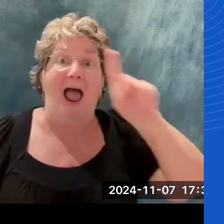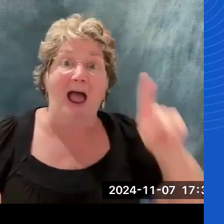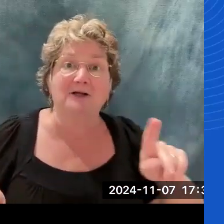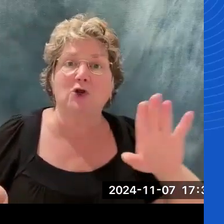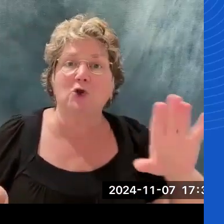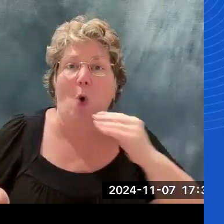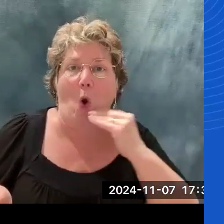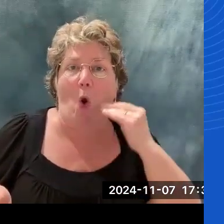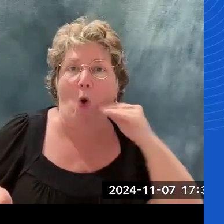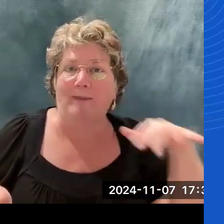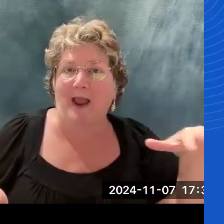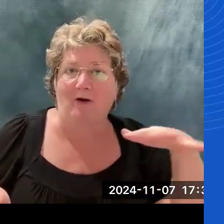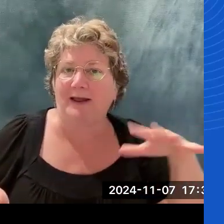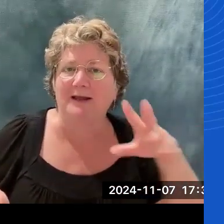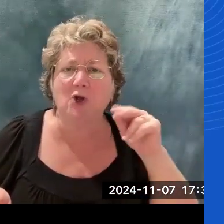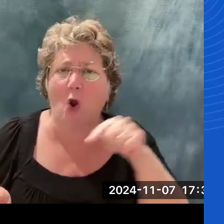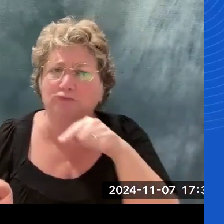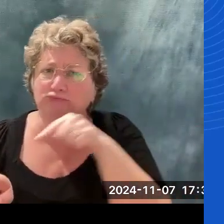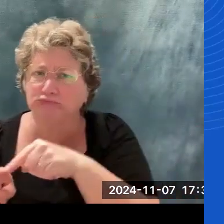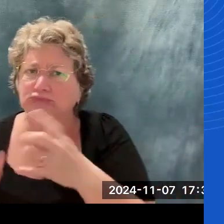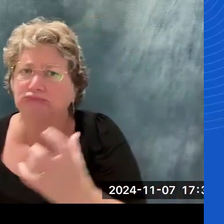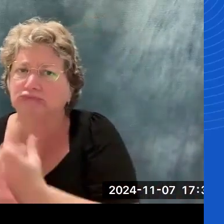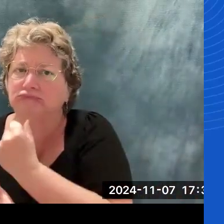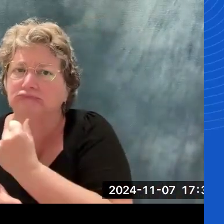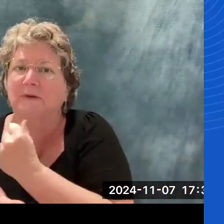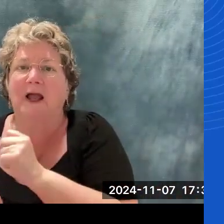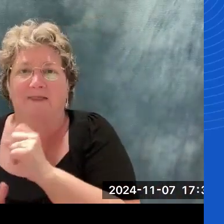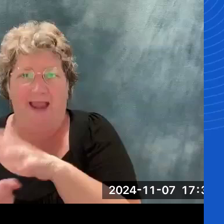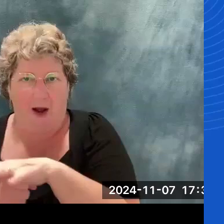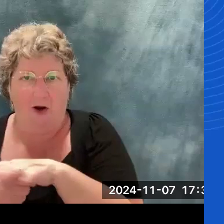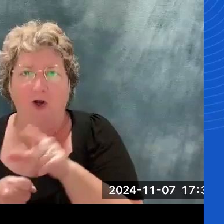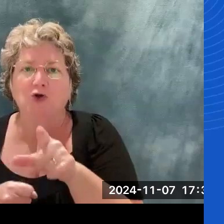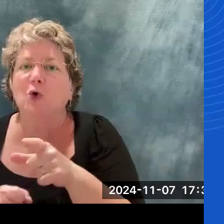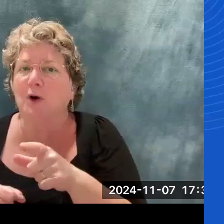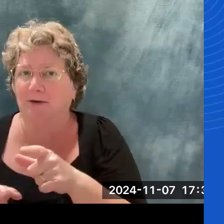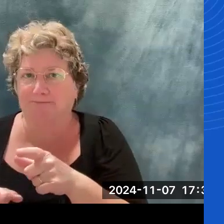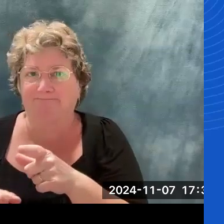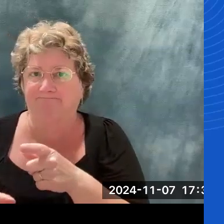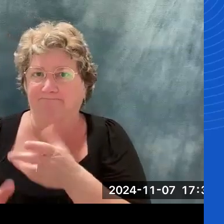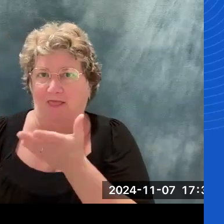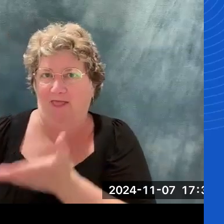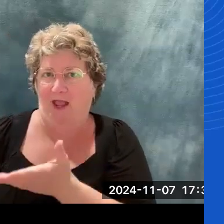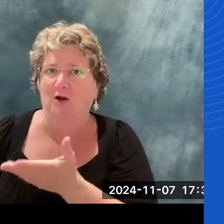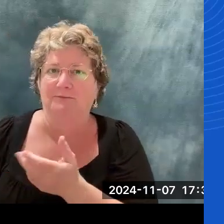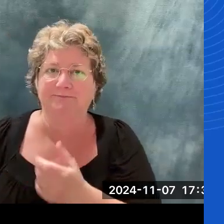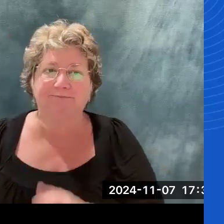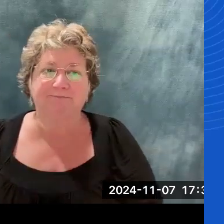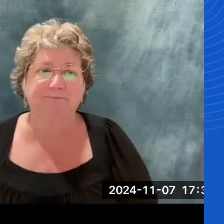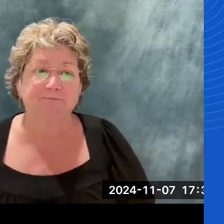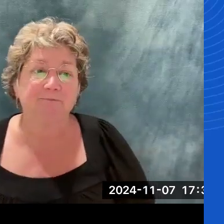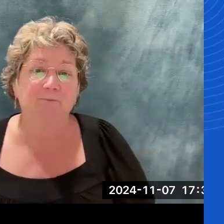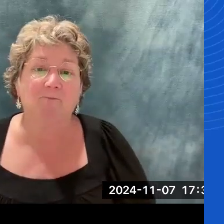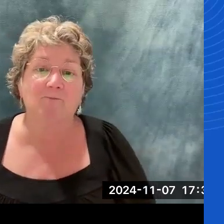We also have a fourth site, but the fourth site is slightly different, so I didn't include it here. The fourth site is actually at our Yale New